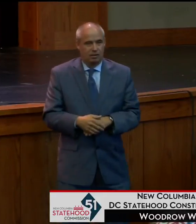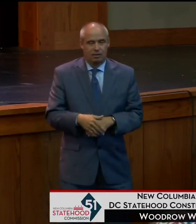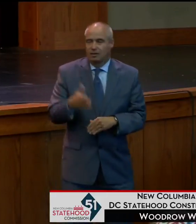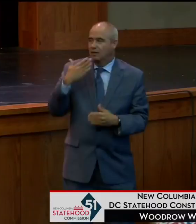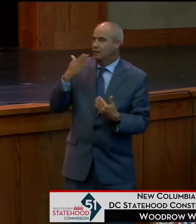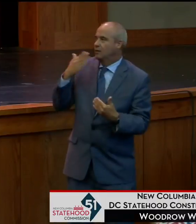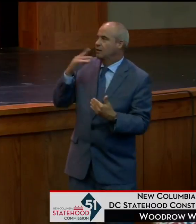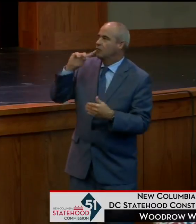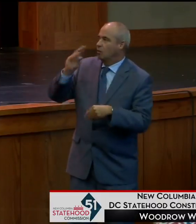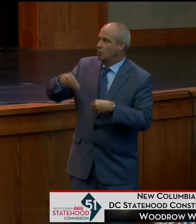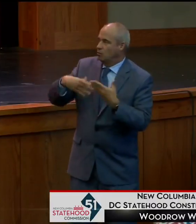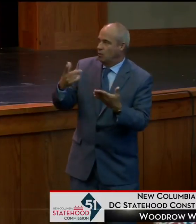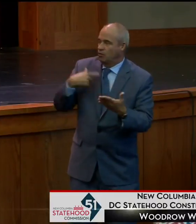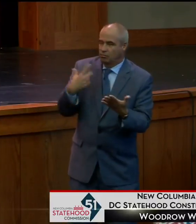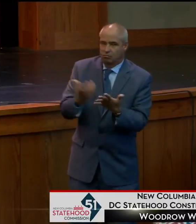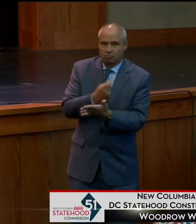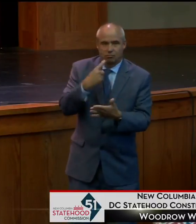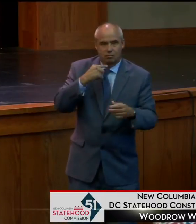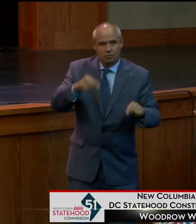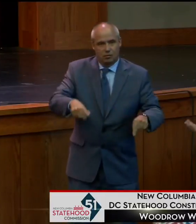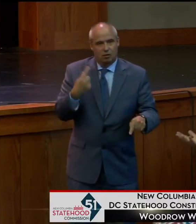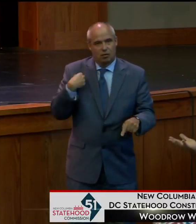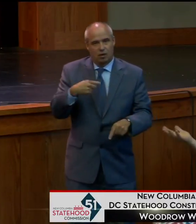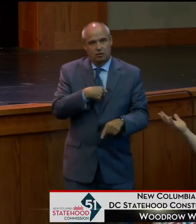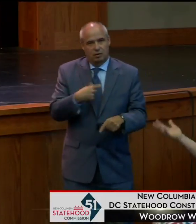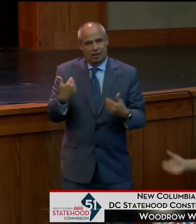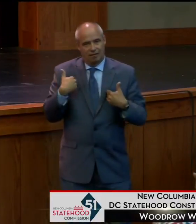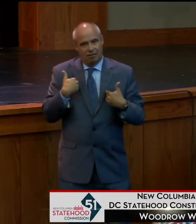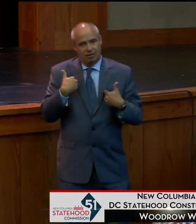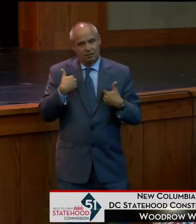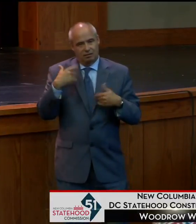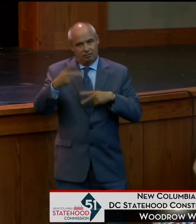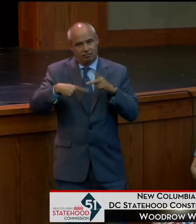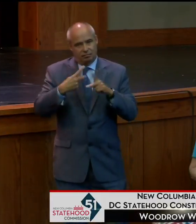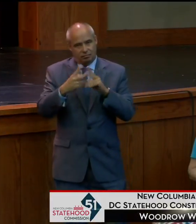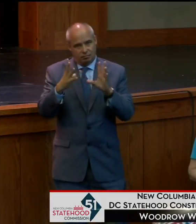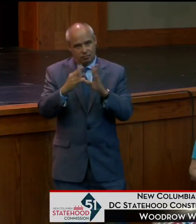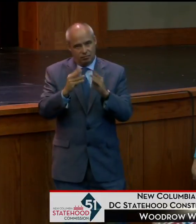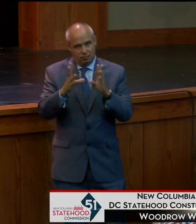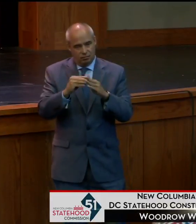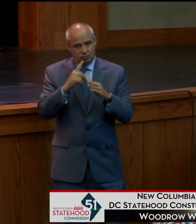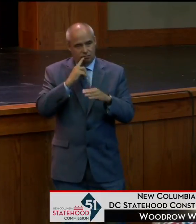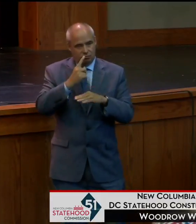THANK YOU FOR PROVIDING THIS OPPORTUNITY FOR US TO HAVE THIS KIND OF CONVENTION AND THIS KIND OF HEARING.